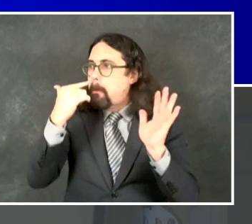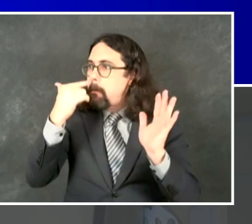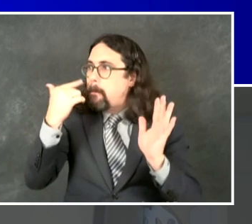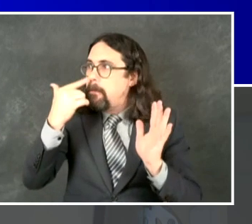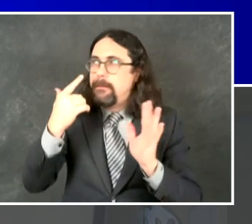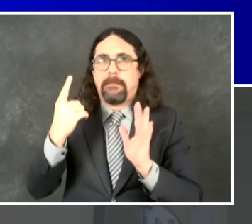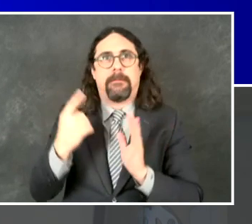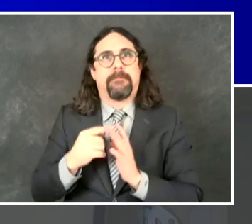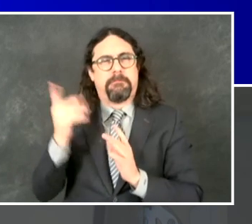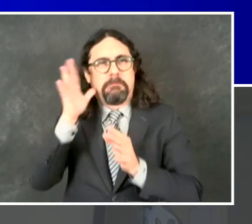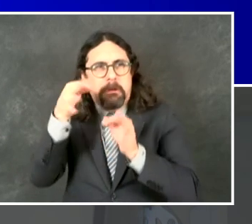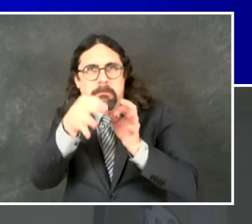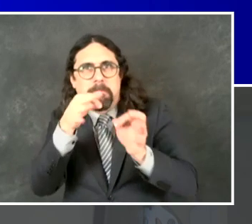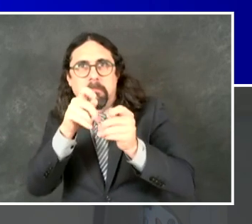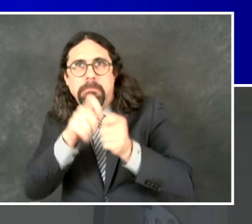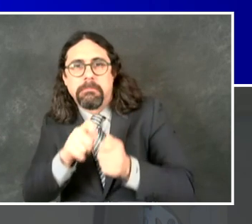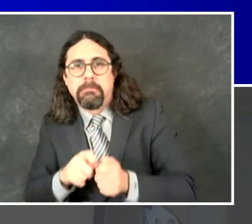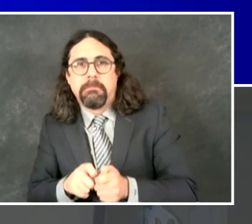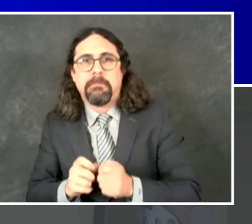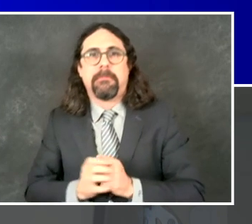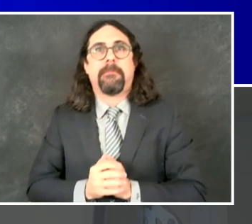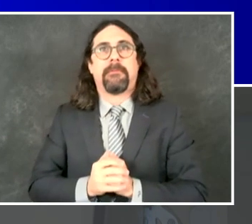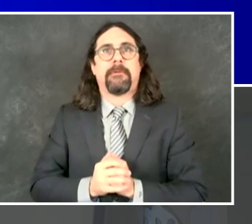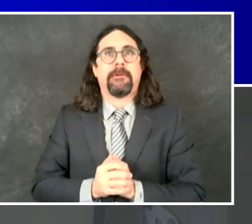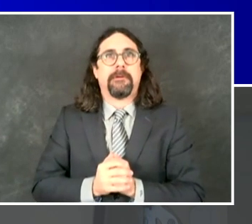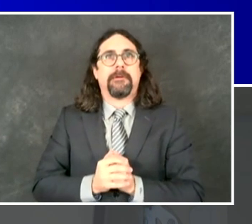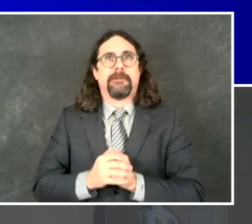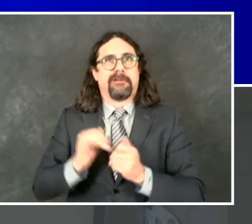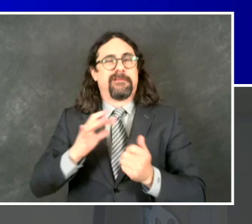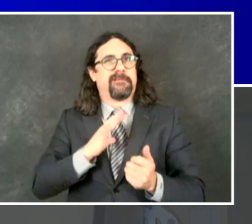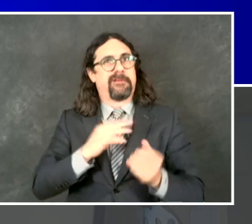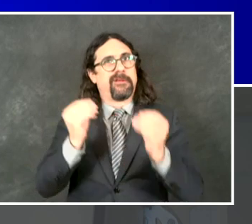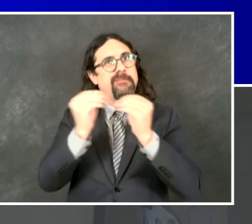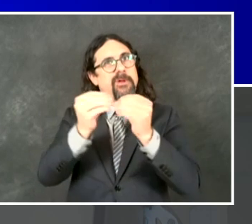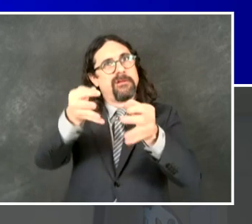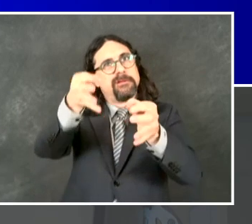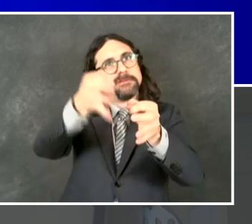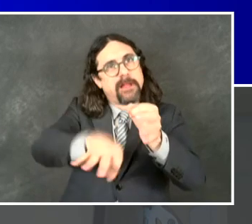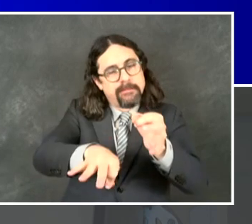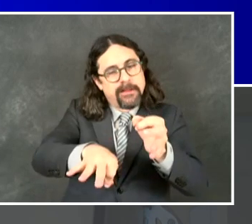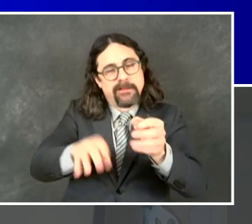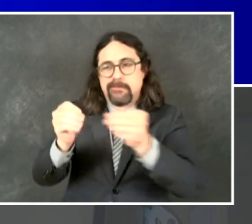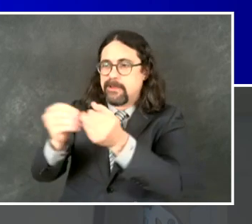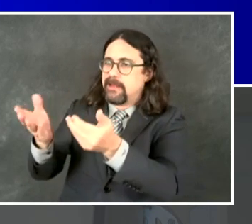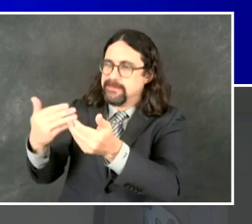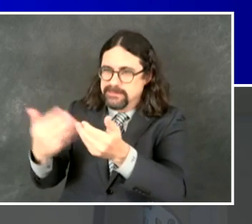SAME SWAB UP THE NOSE DOES. SIMPLER BUT ALSO SAFER, ESPECIALLY FOR THE HEALTH CARWE ORKER. SO MANY OF WHO M HAVE BEEN PUTTING THEIR LIVES ON